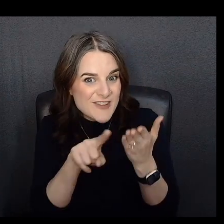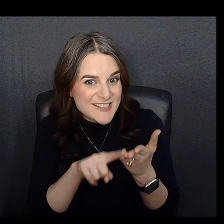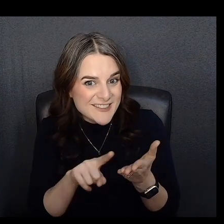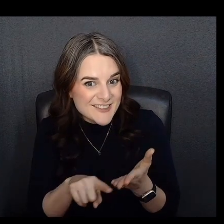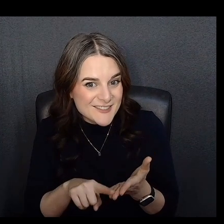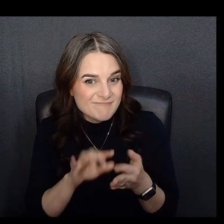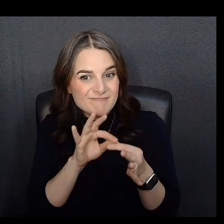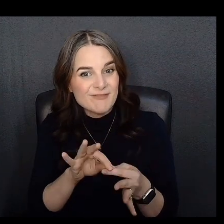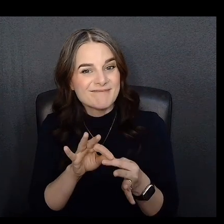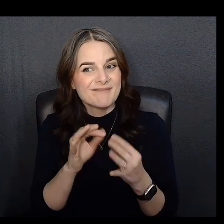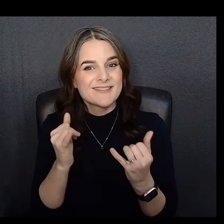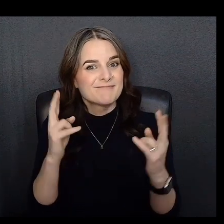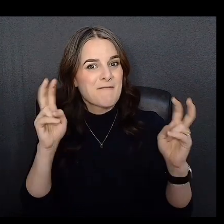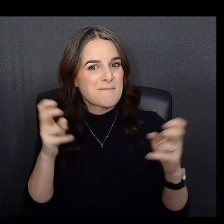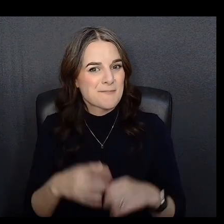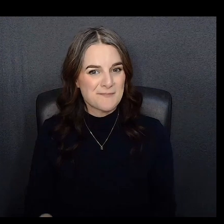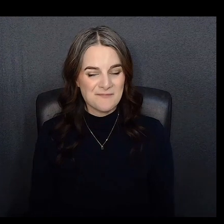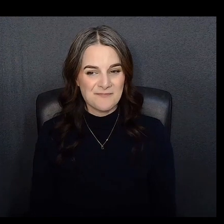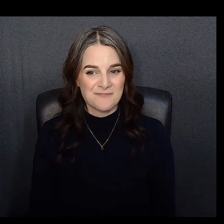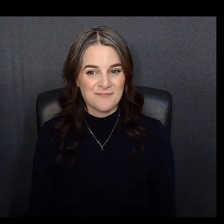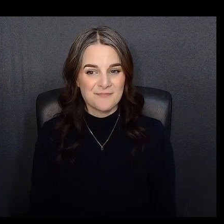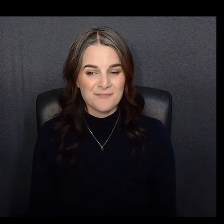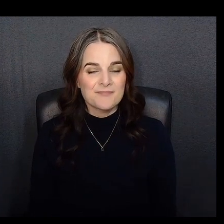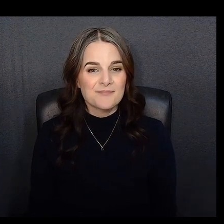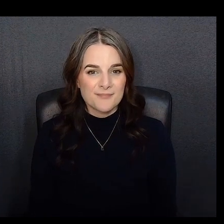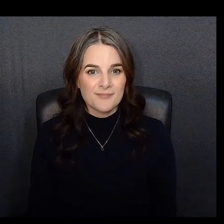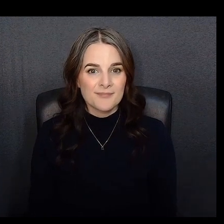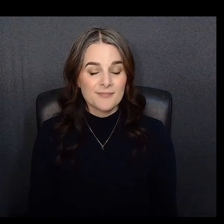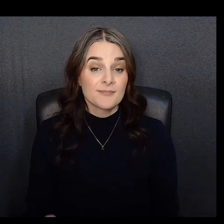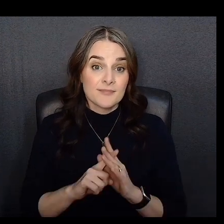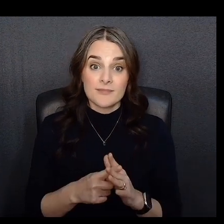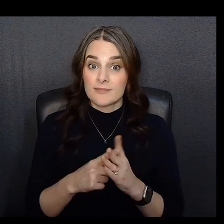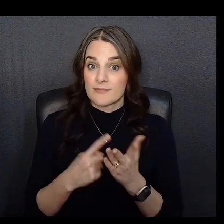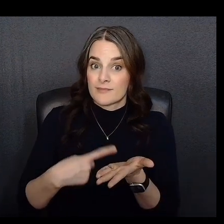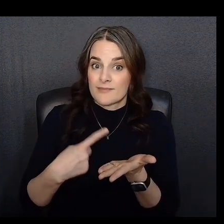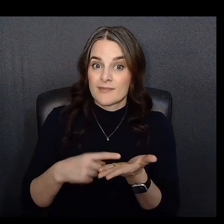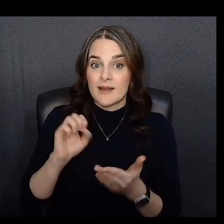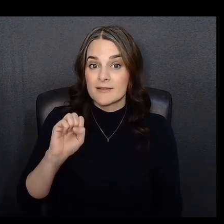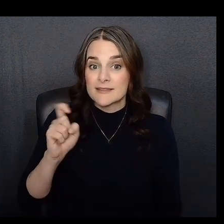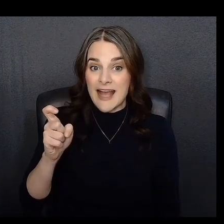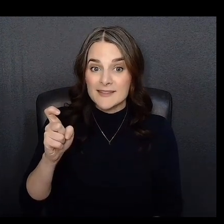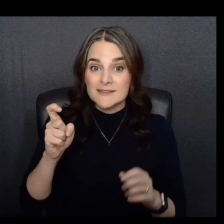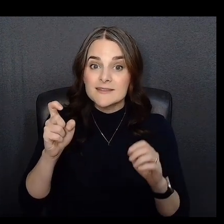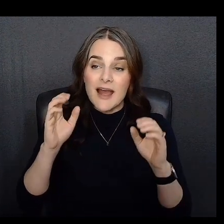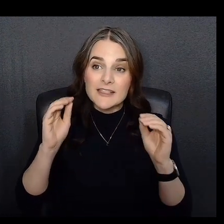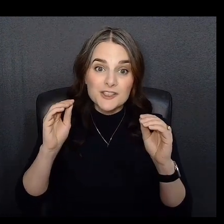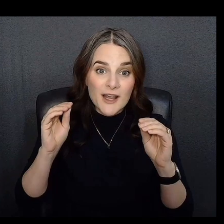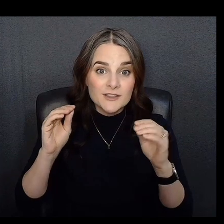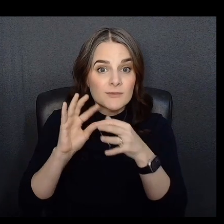to this topic. So to start, we're going to look at the state of sex education for youth with disabilities.